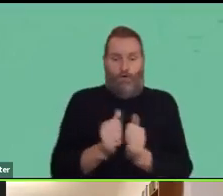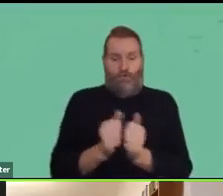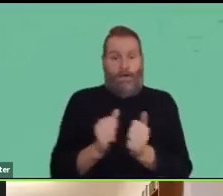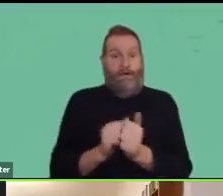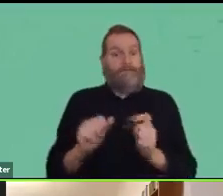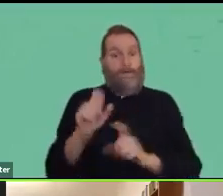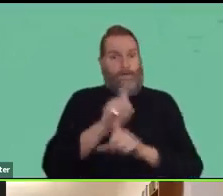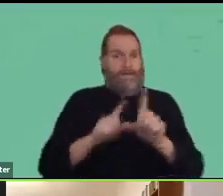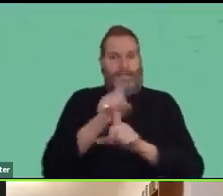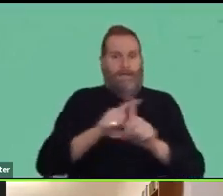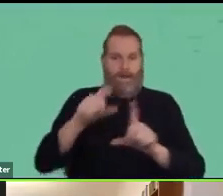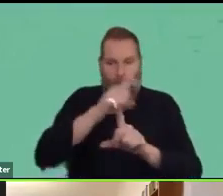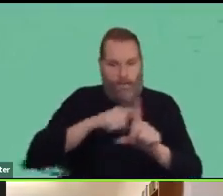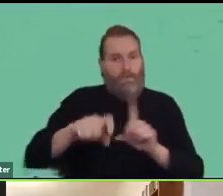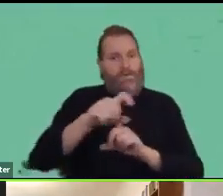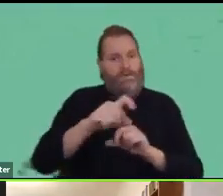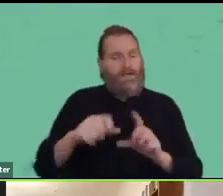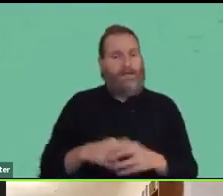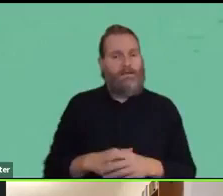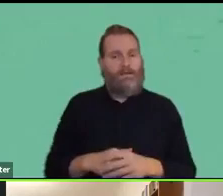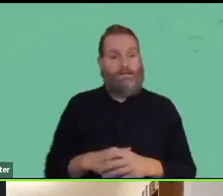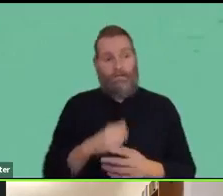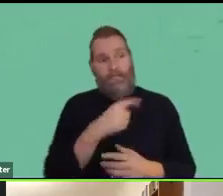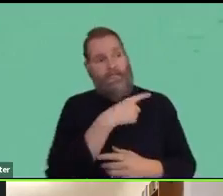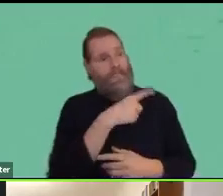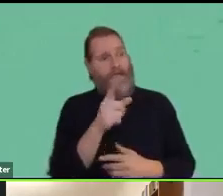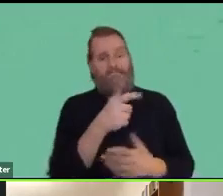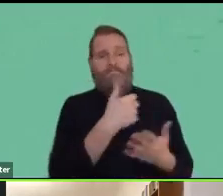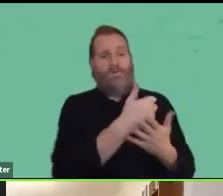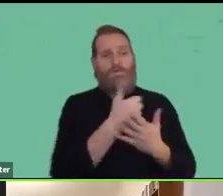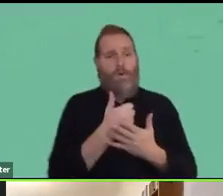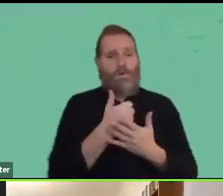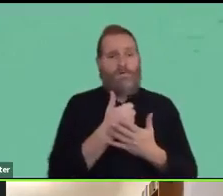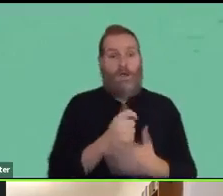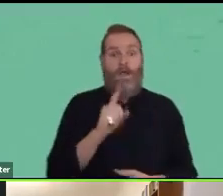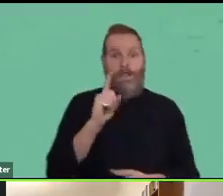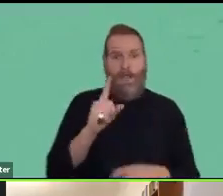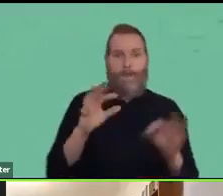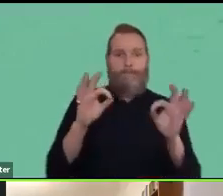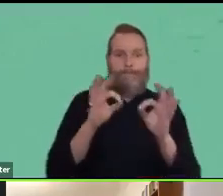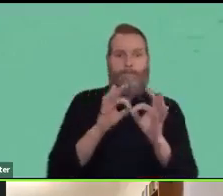parliament supporting us today pointed out Boris Johnson was lauding us with praise a few months